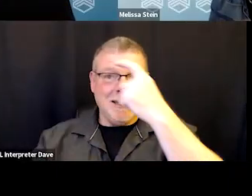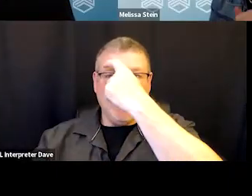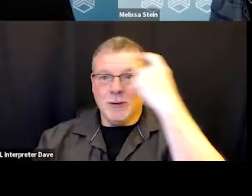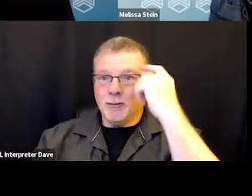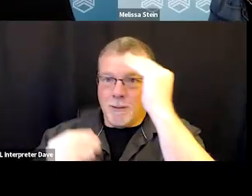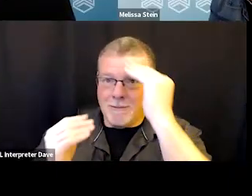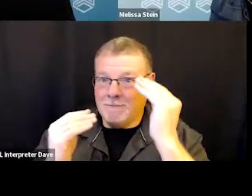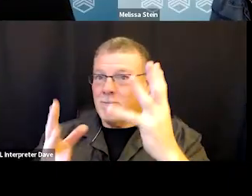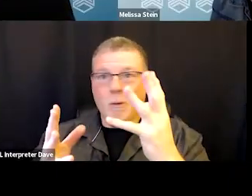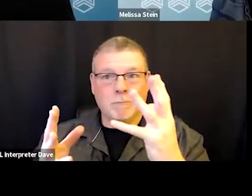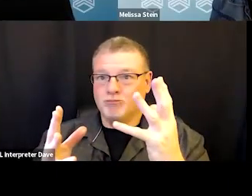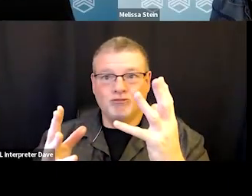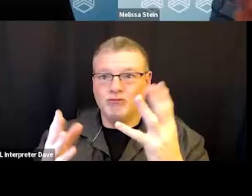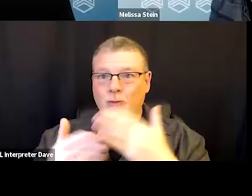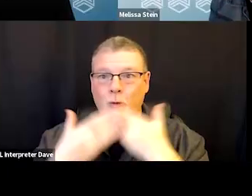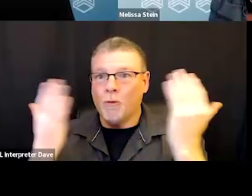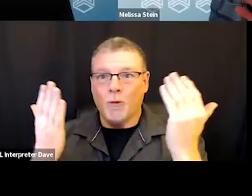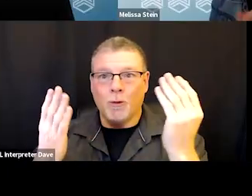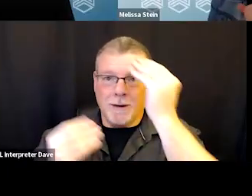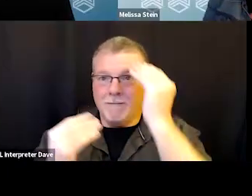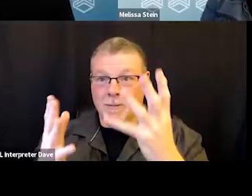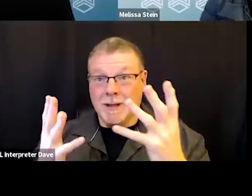didn't produce anything. So, is that still the case?